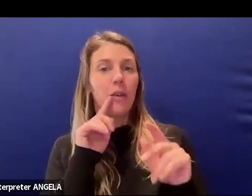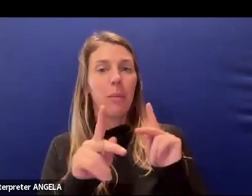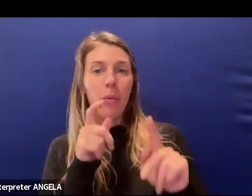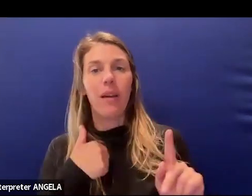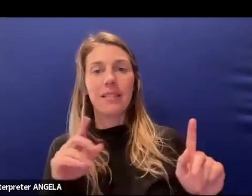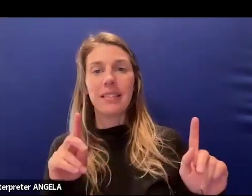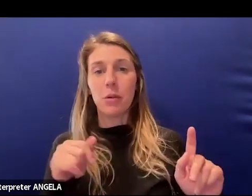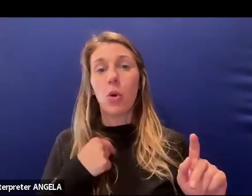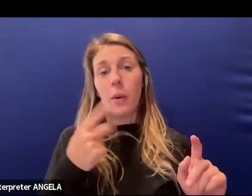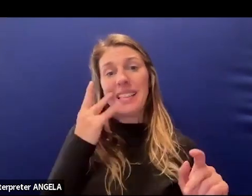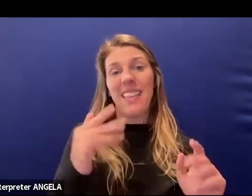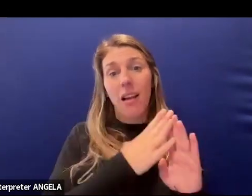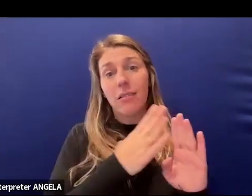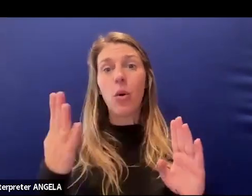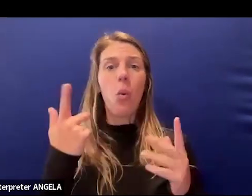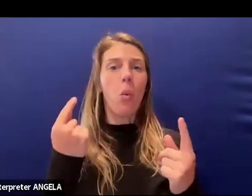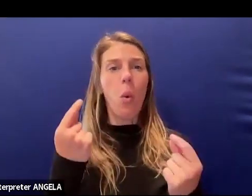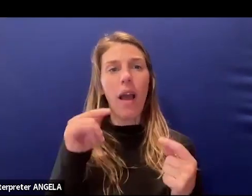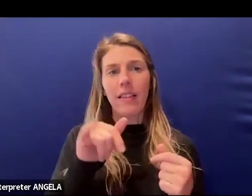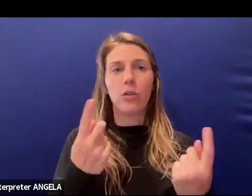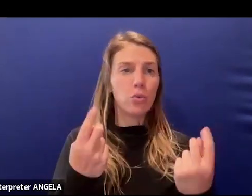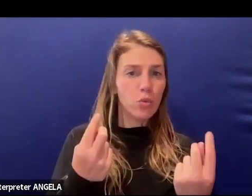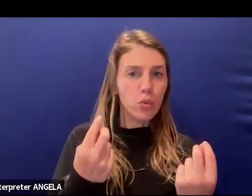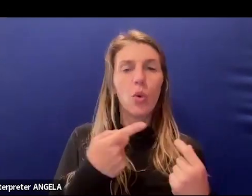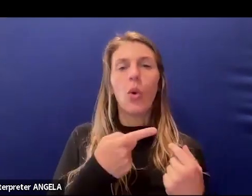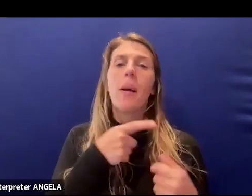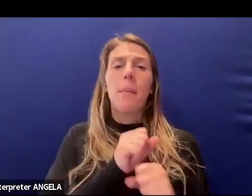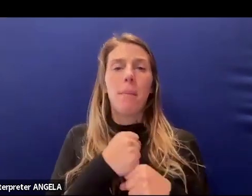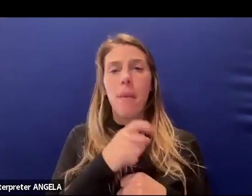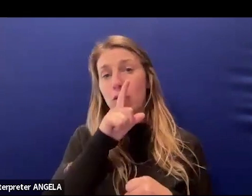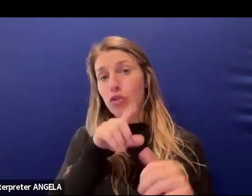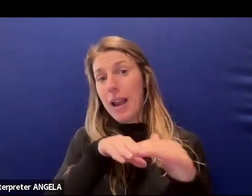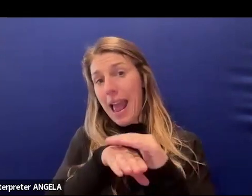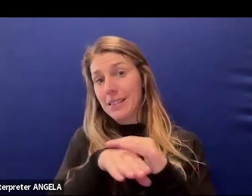Again, this is something that we're seeing across fields. What are accessibility chairs doing? They're ensuring access